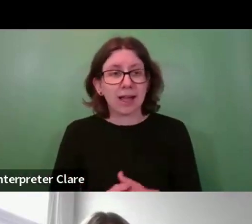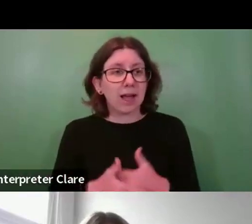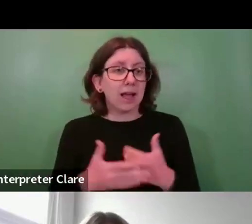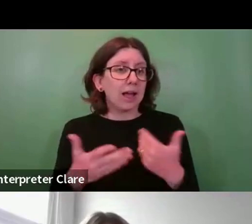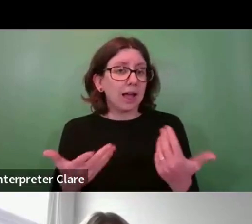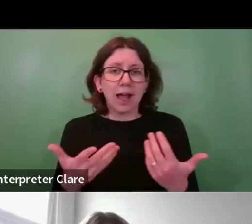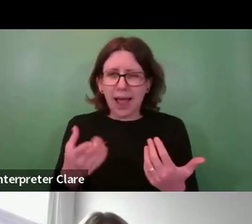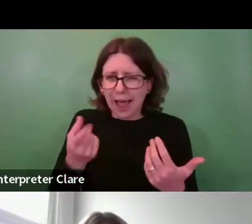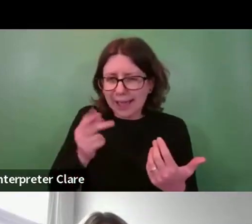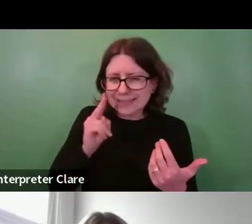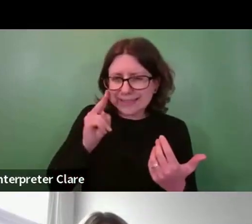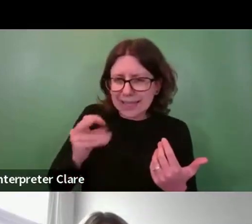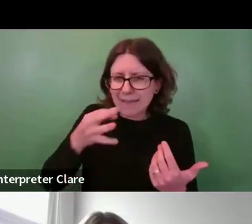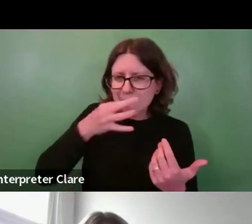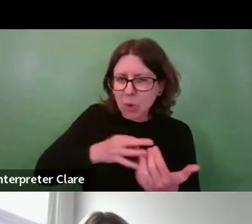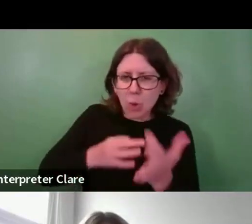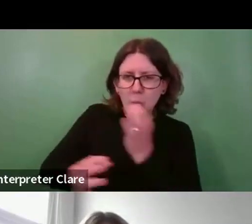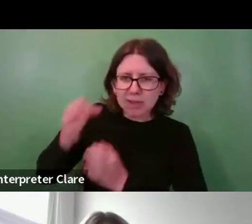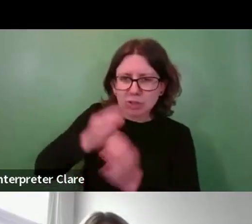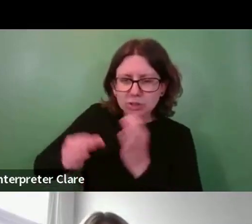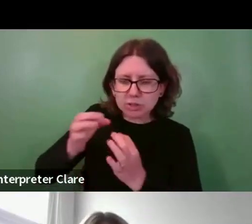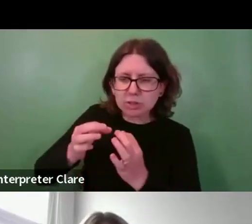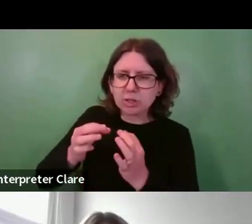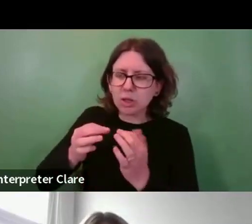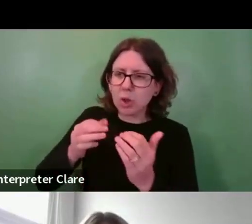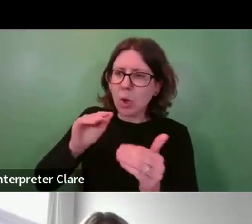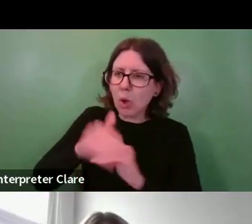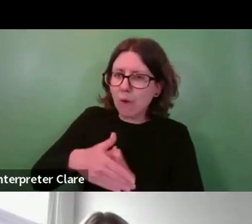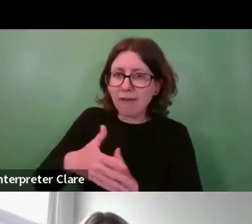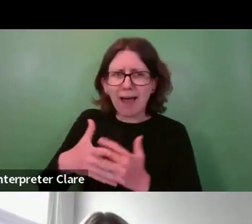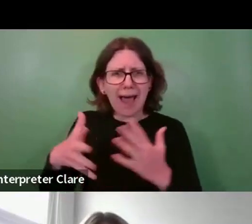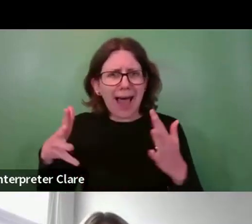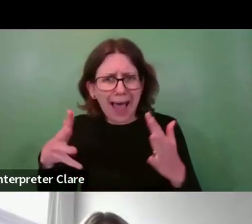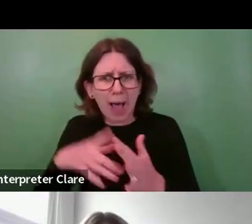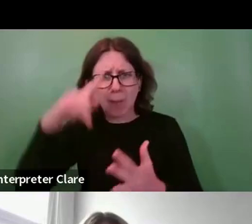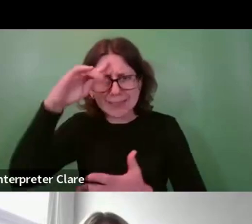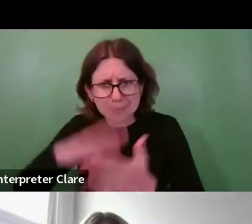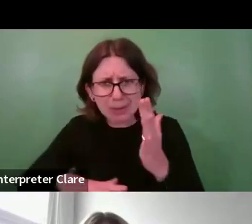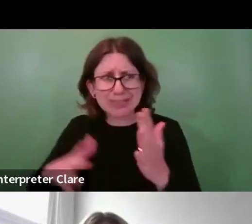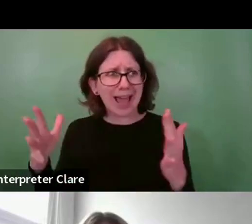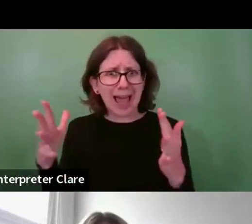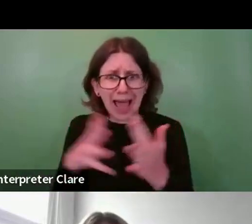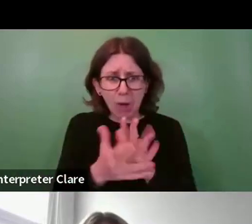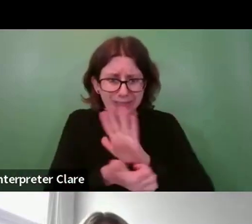I can see a few questions coming through about getting experiences and skills and opportunities